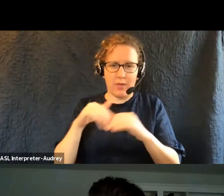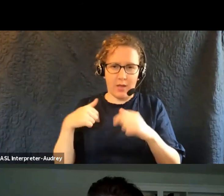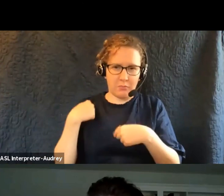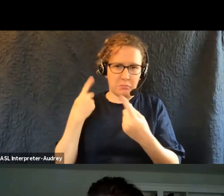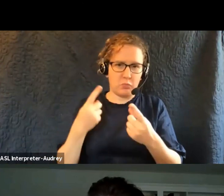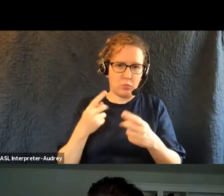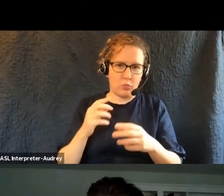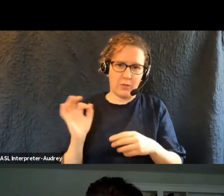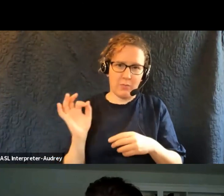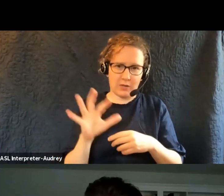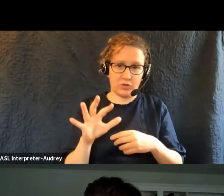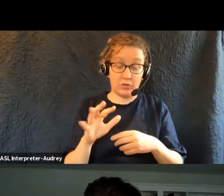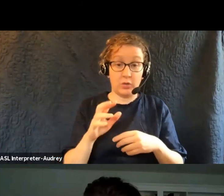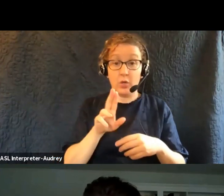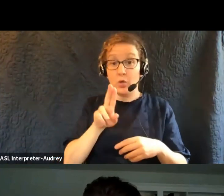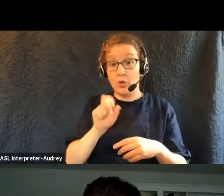the U.S., we don't use those.